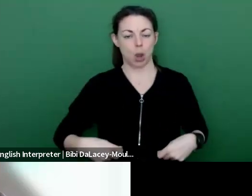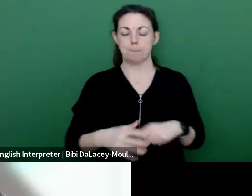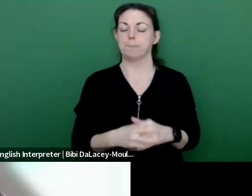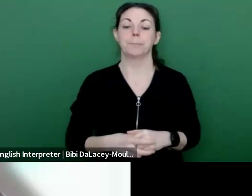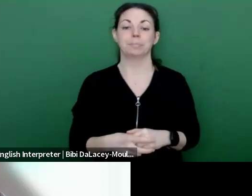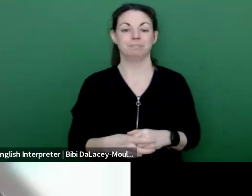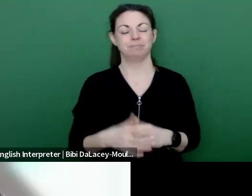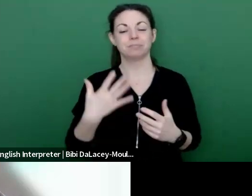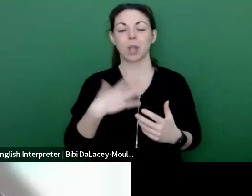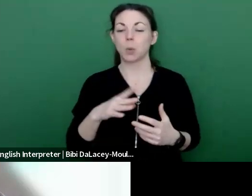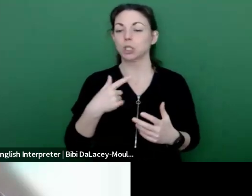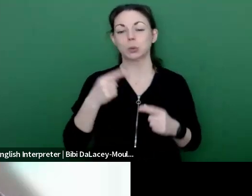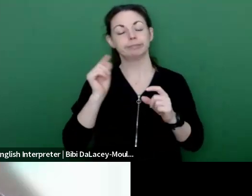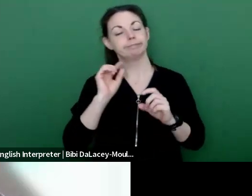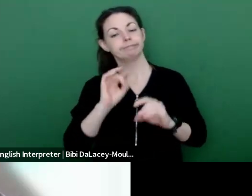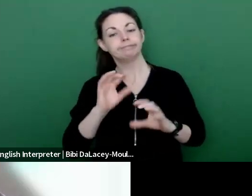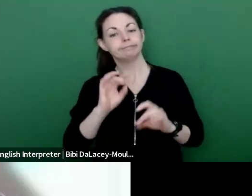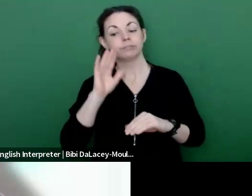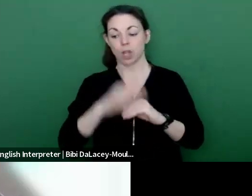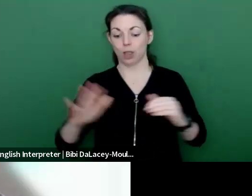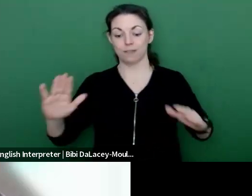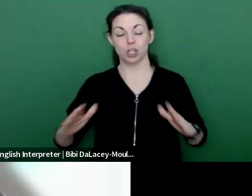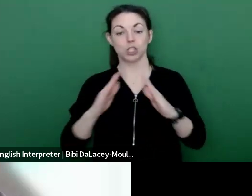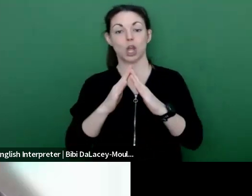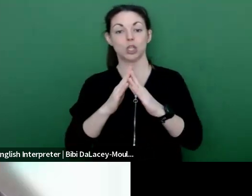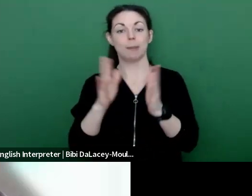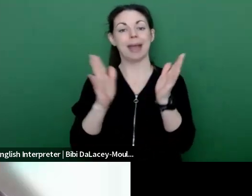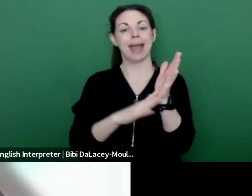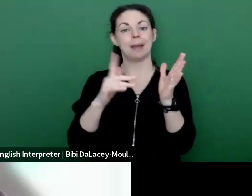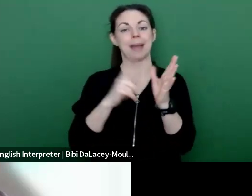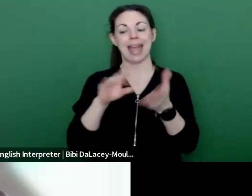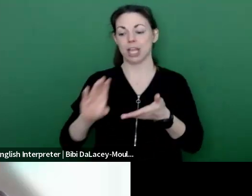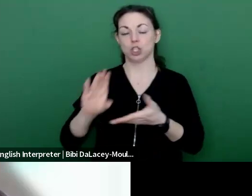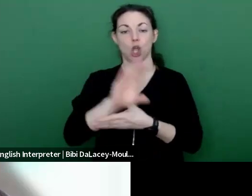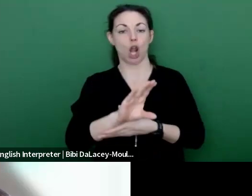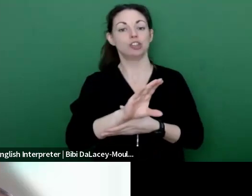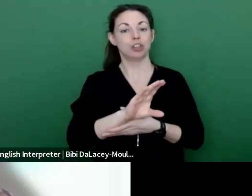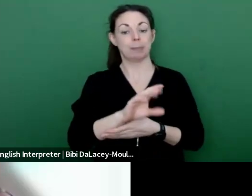talk to you a lot today about Snowdon Master's Scholarships, as we're currently open for applications.